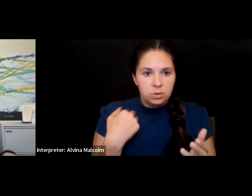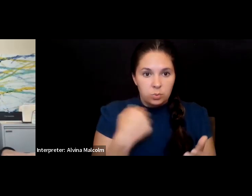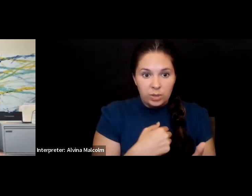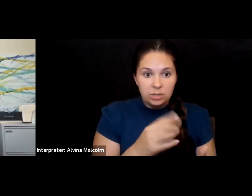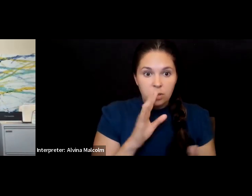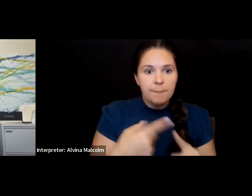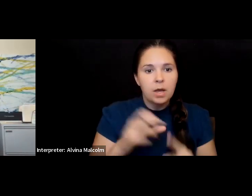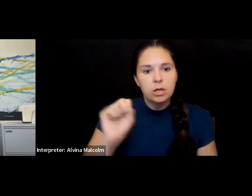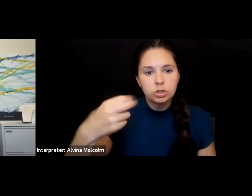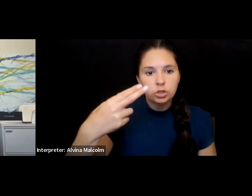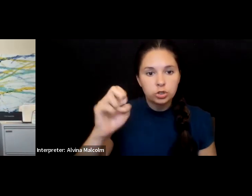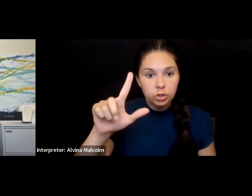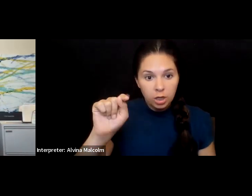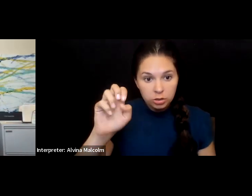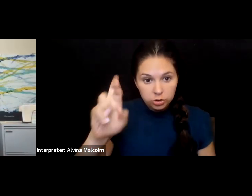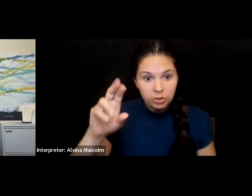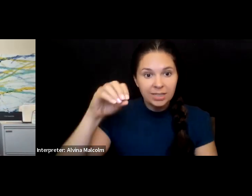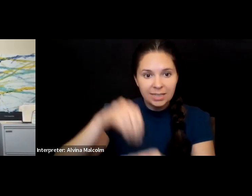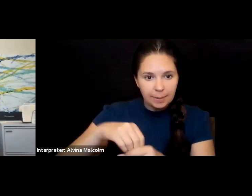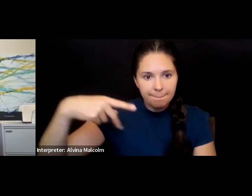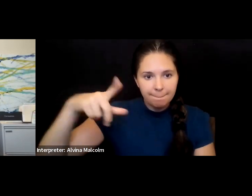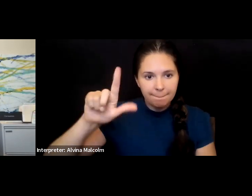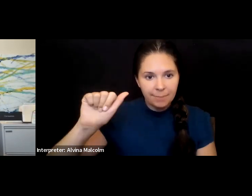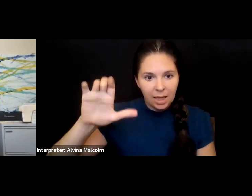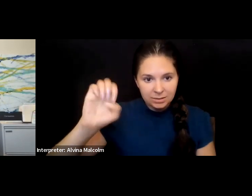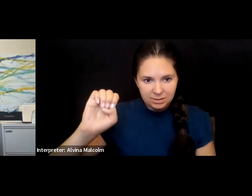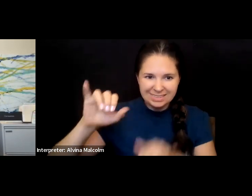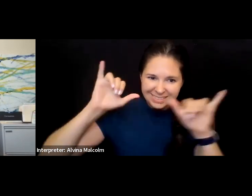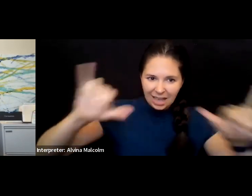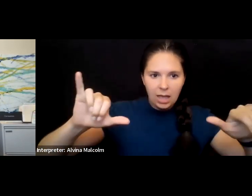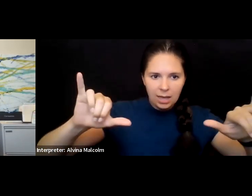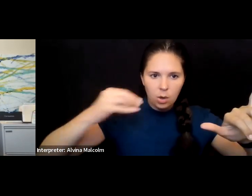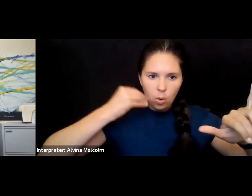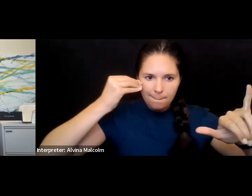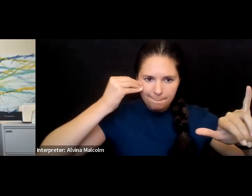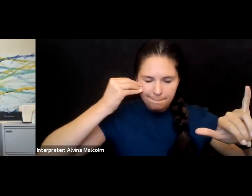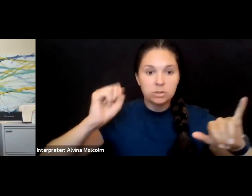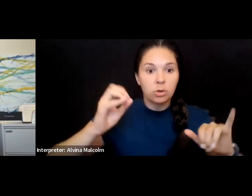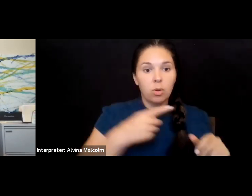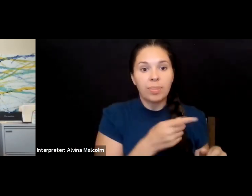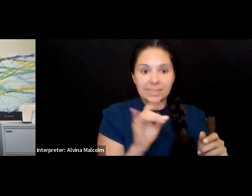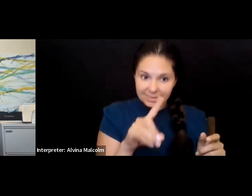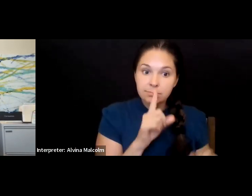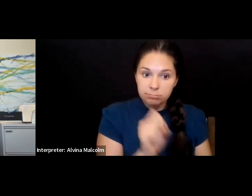to still do work by delivering, with their centers, food to people that will we said stay home. We're talking about